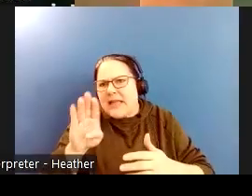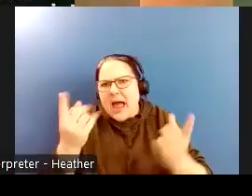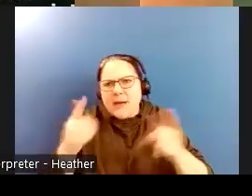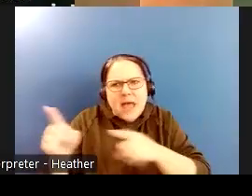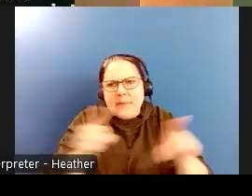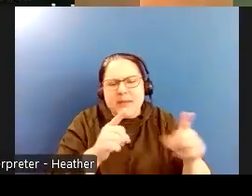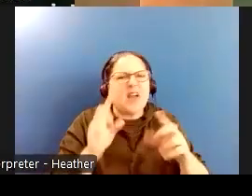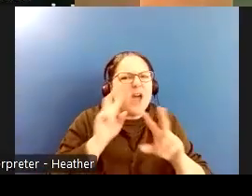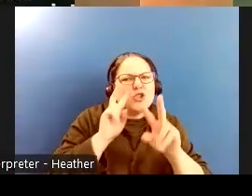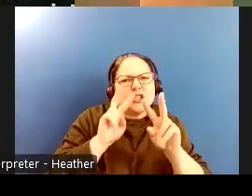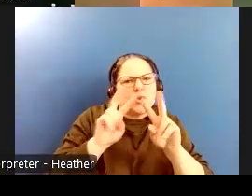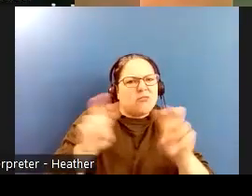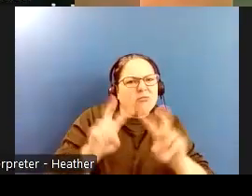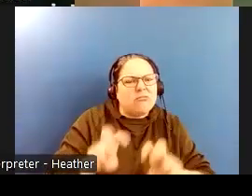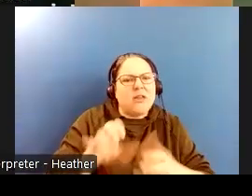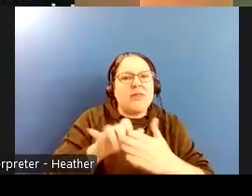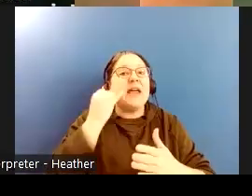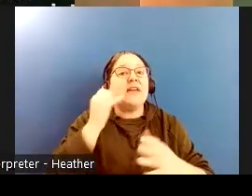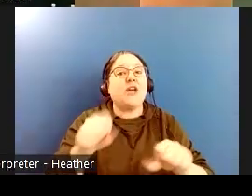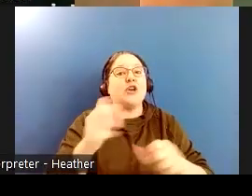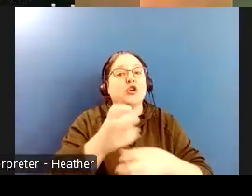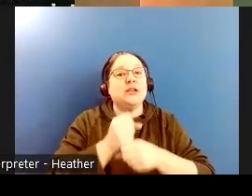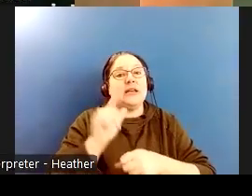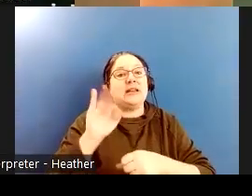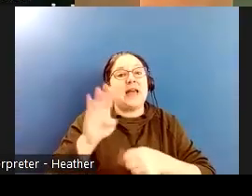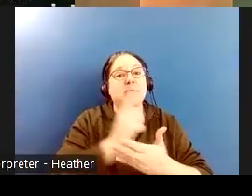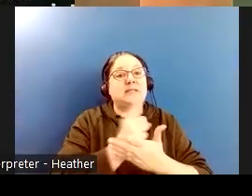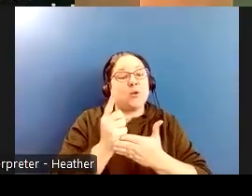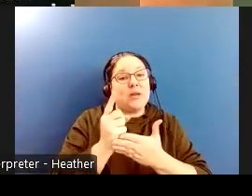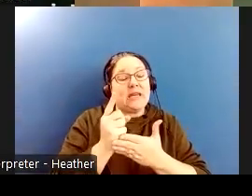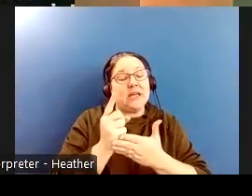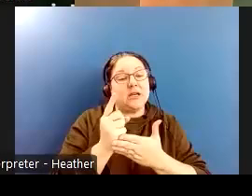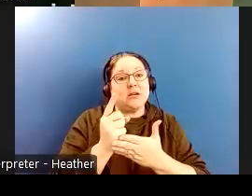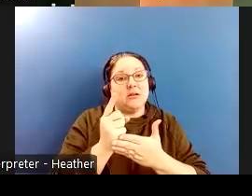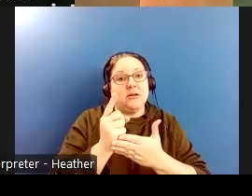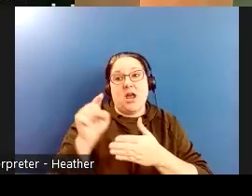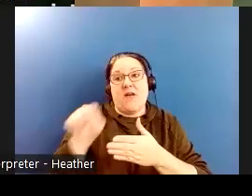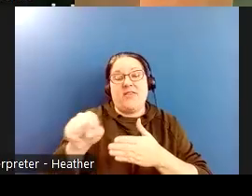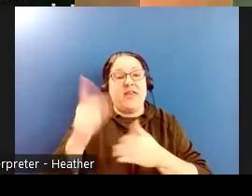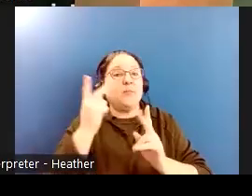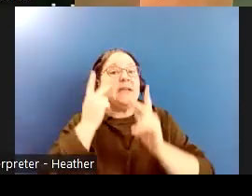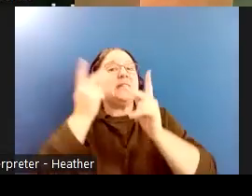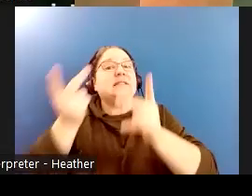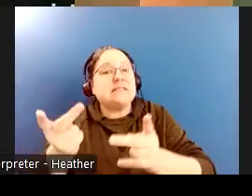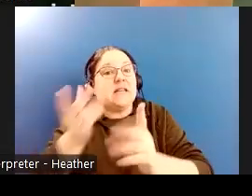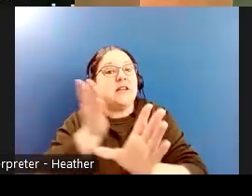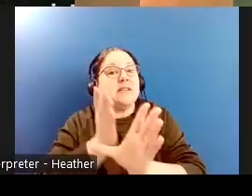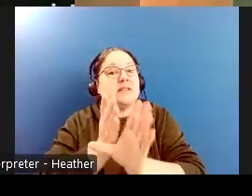if I could if I could get labs within a week of of them being seen in the psychooncology clinic,